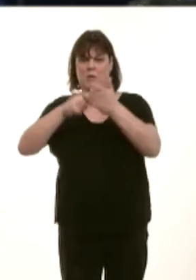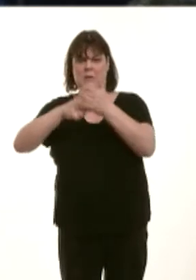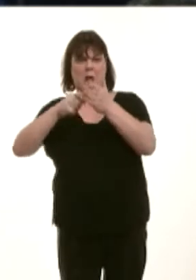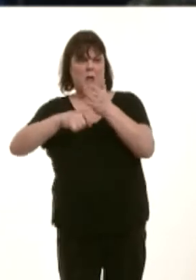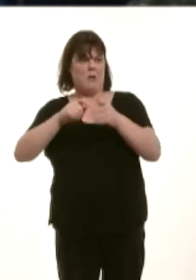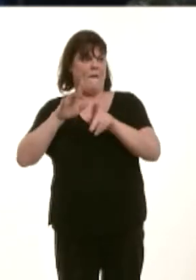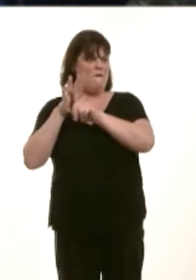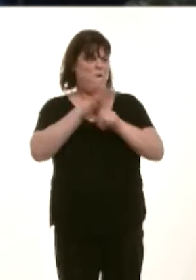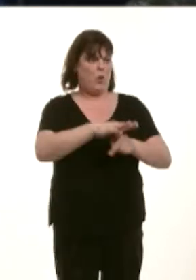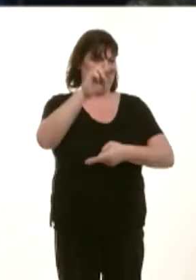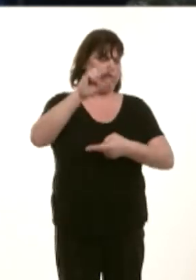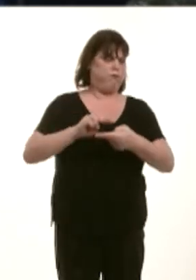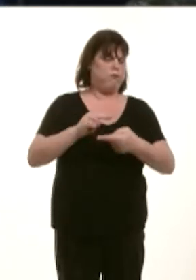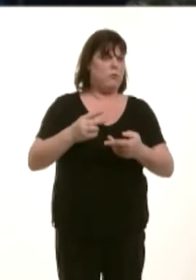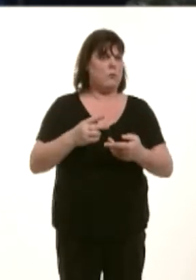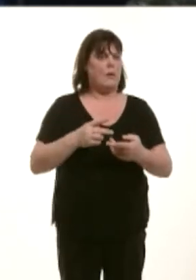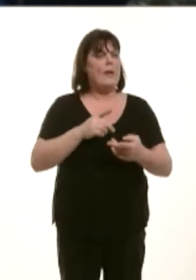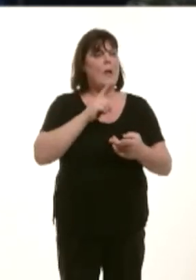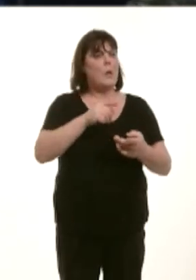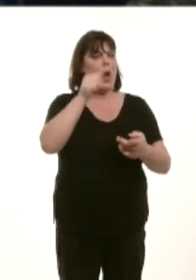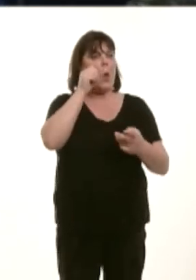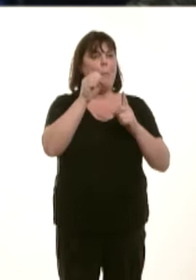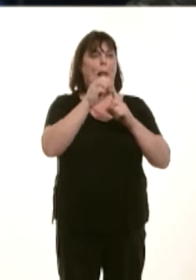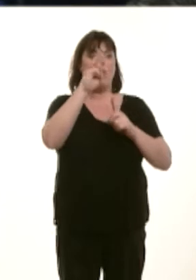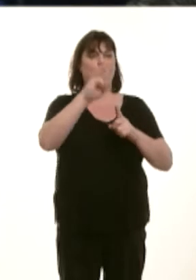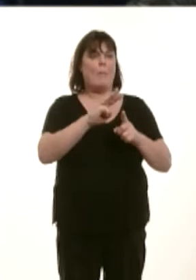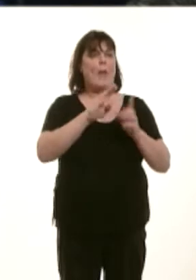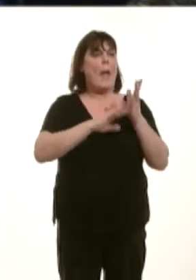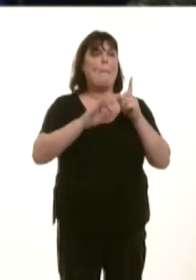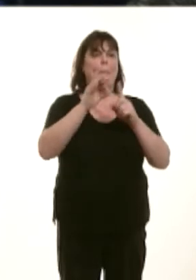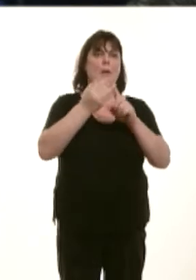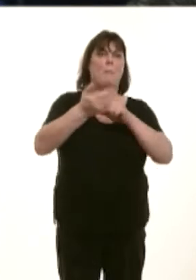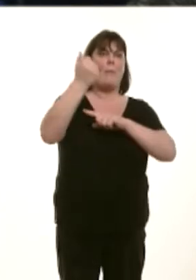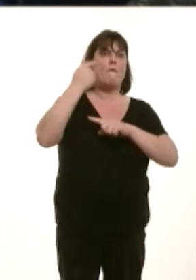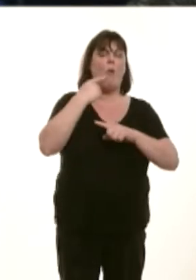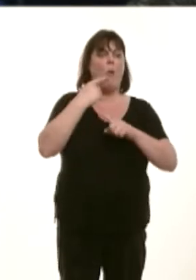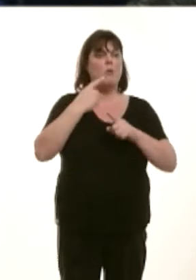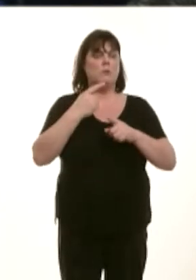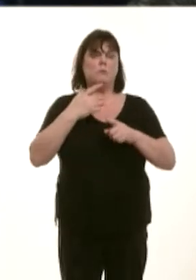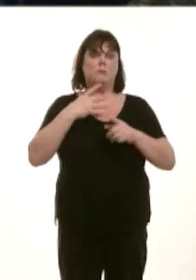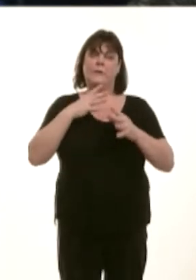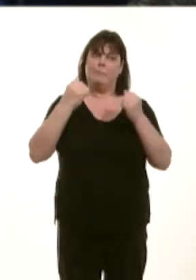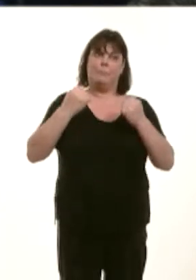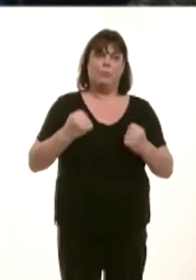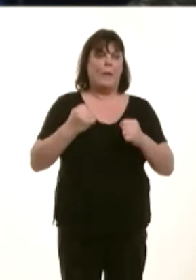of supermarkets particularly. Now, this was the exact call made by Plaid Cymru Members of Parliament when the GCA was established 18 months, two years ago.